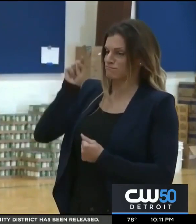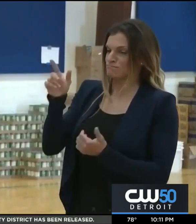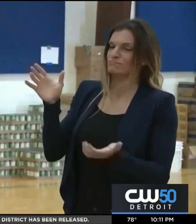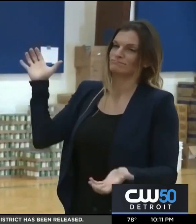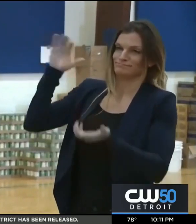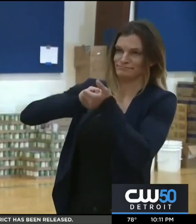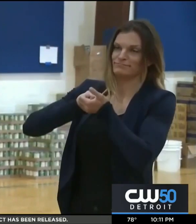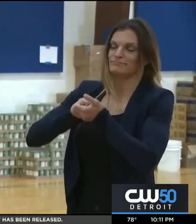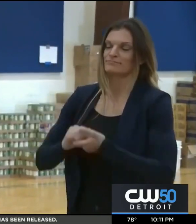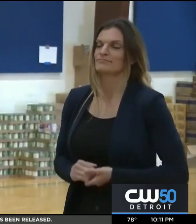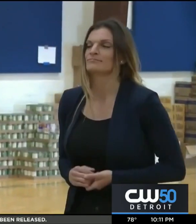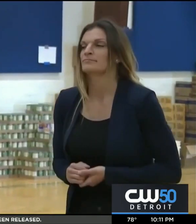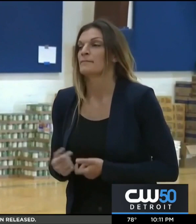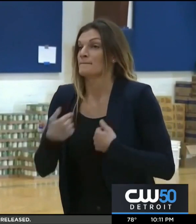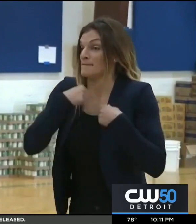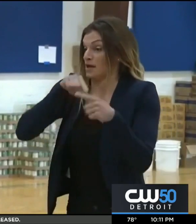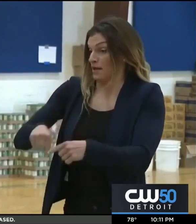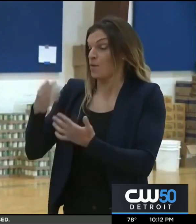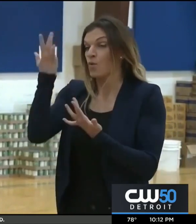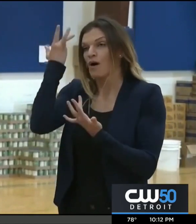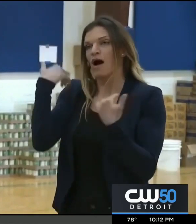AT A VOLUNTEER EVENT SHE HELPED